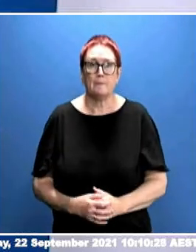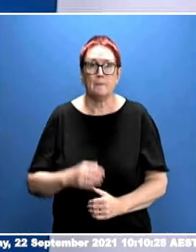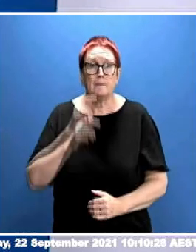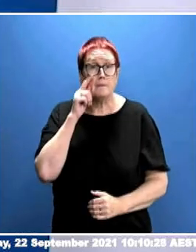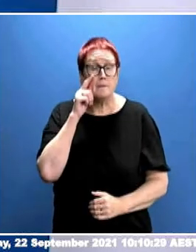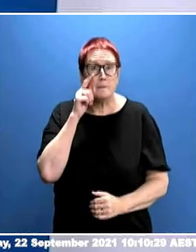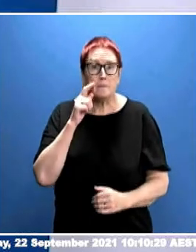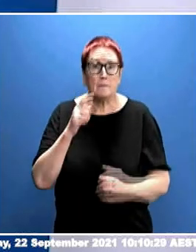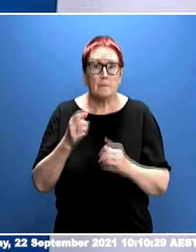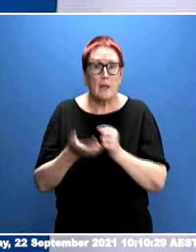The reference is